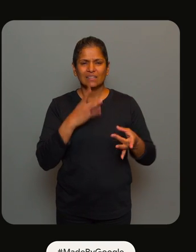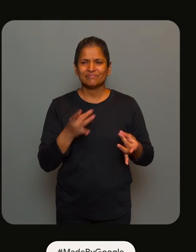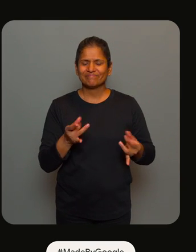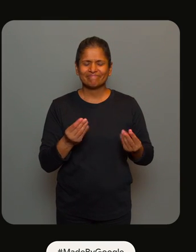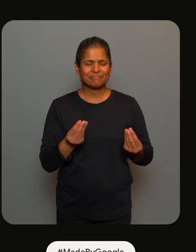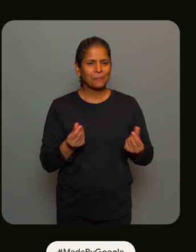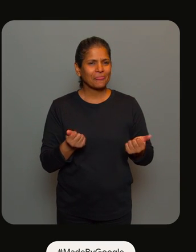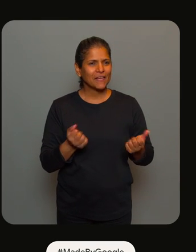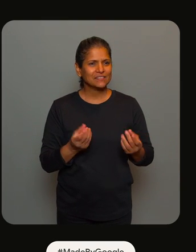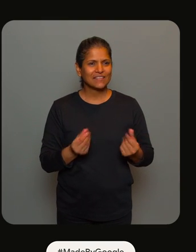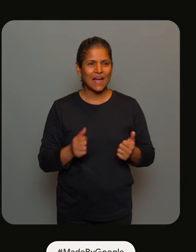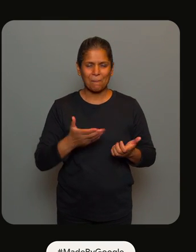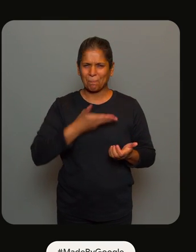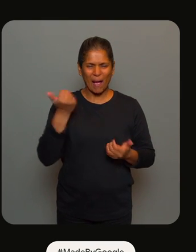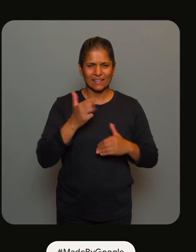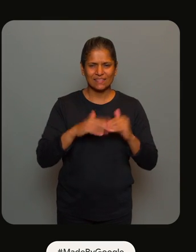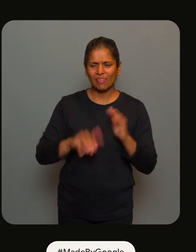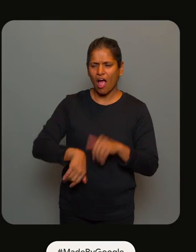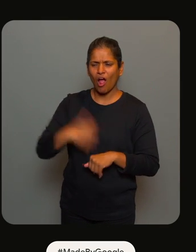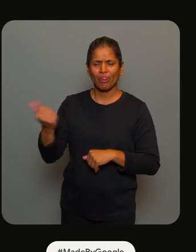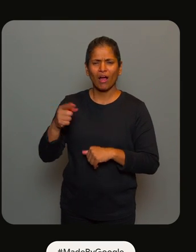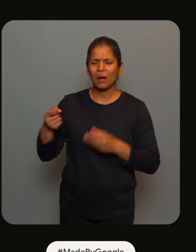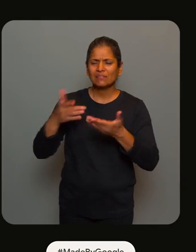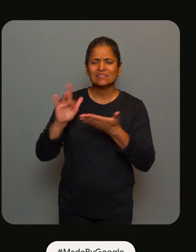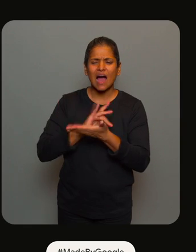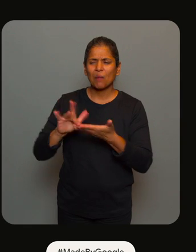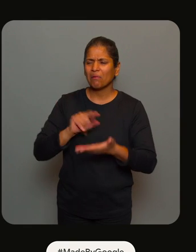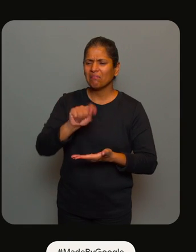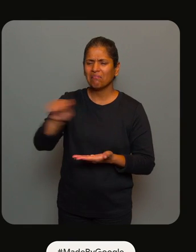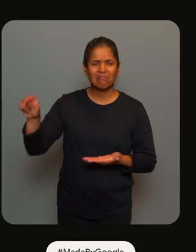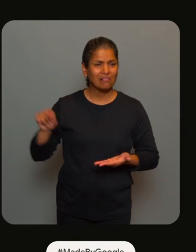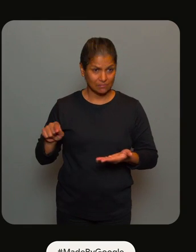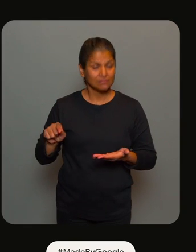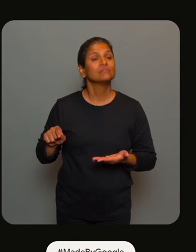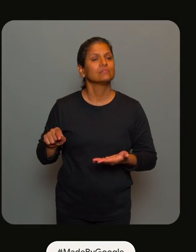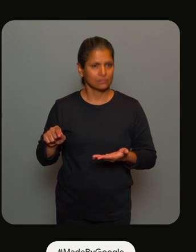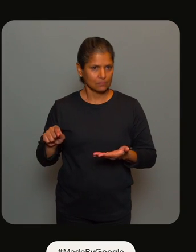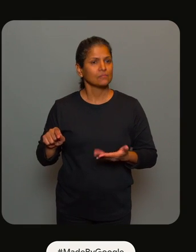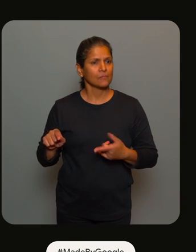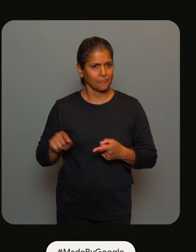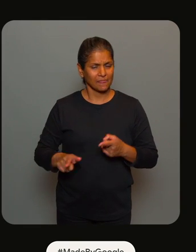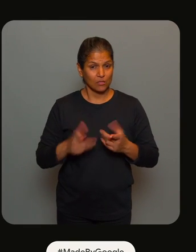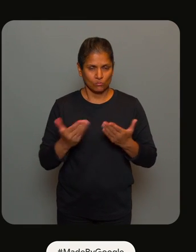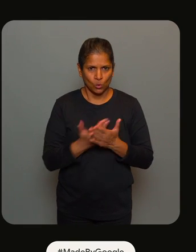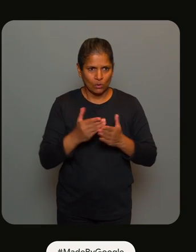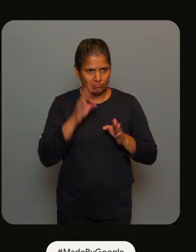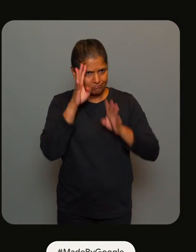So we're introducing quite a few design innovations with the Pixel portfolio.